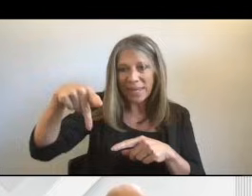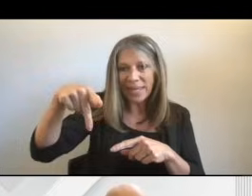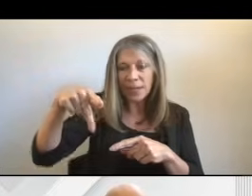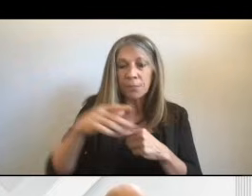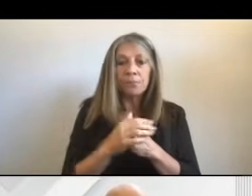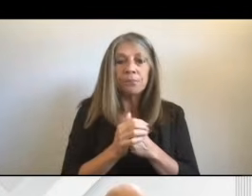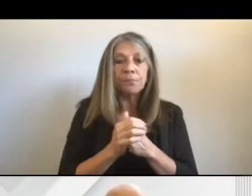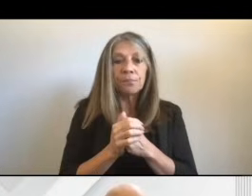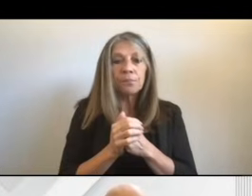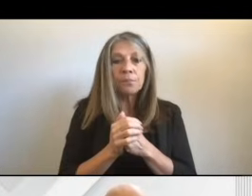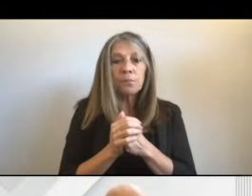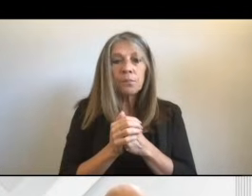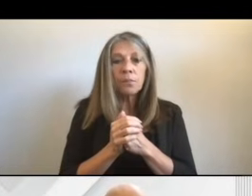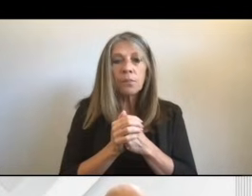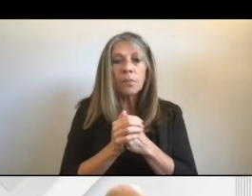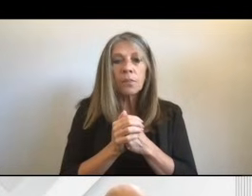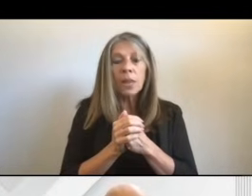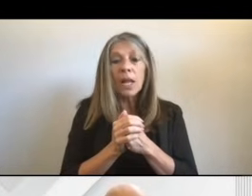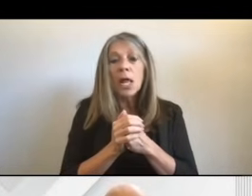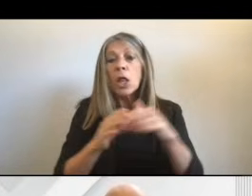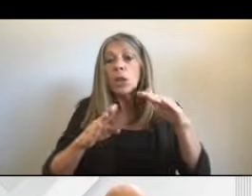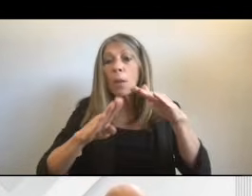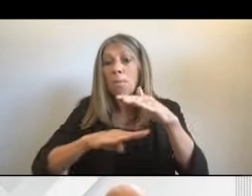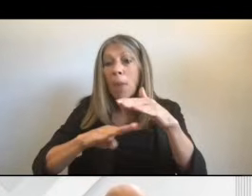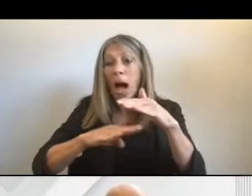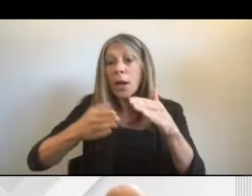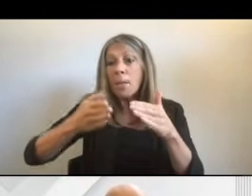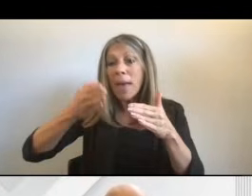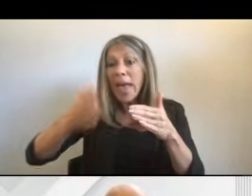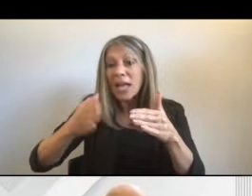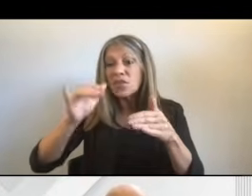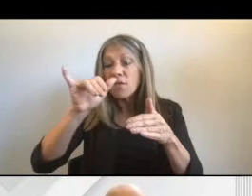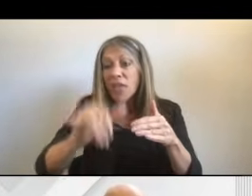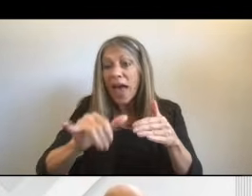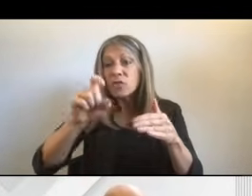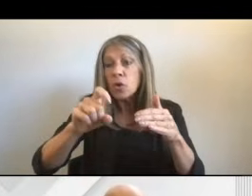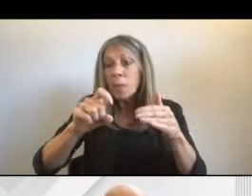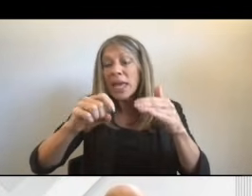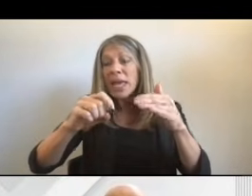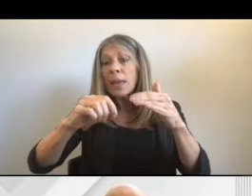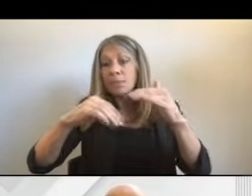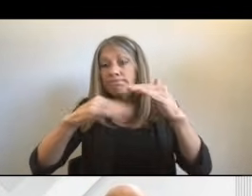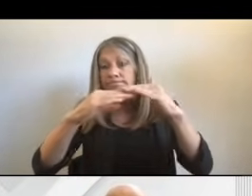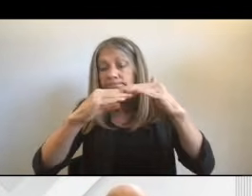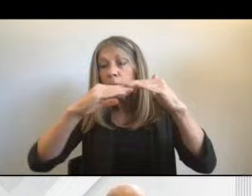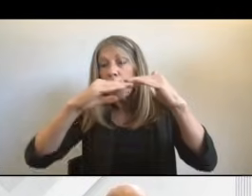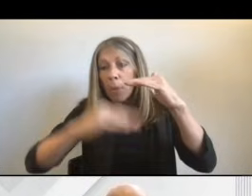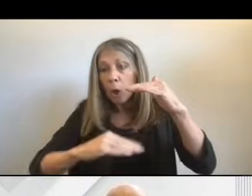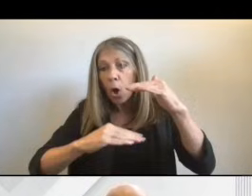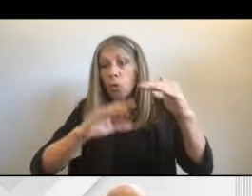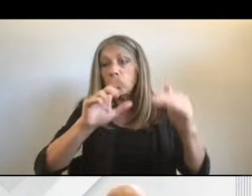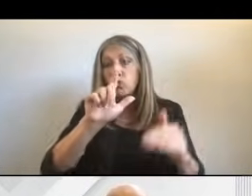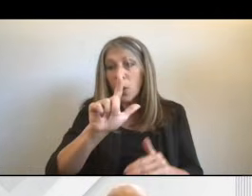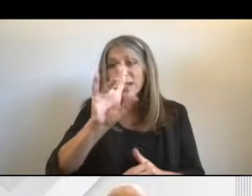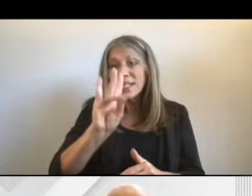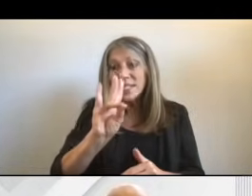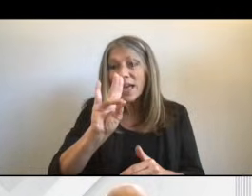the bottom edge of that should be at or below 27 inches so it doesn't become a protruding object.